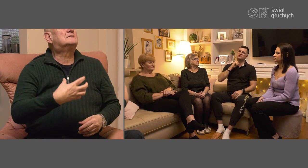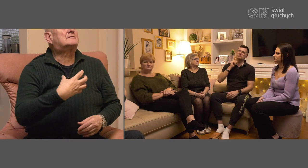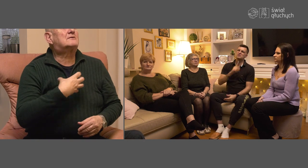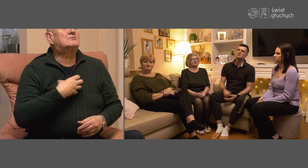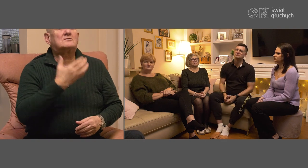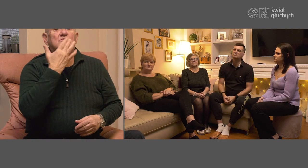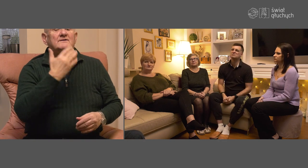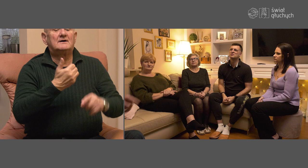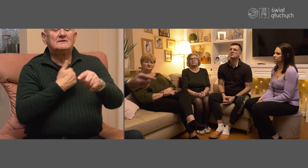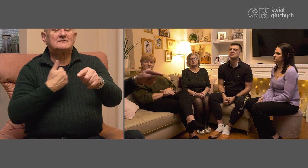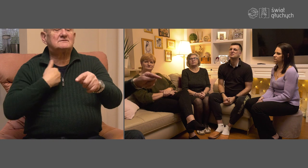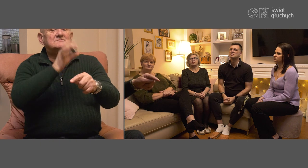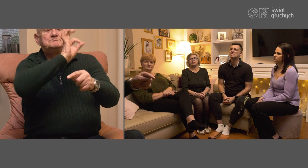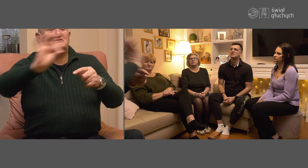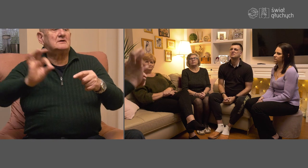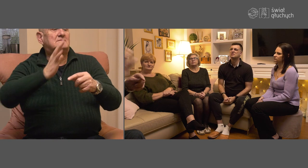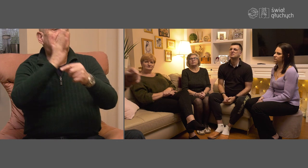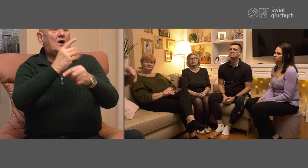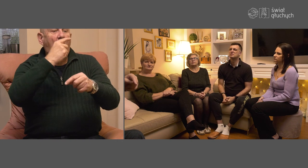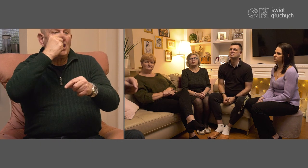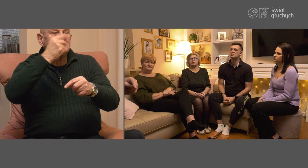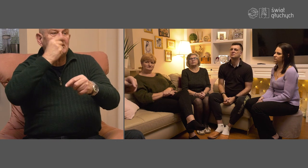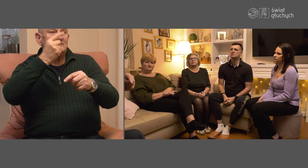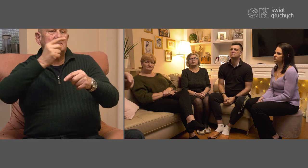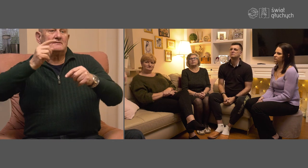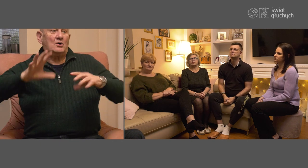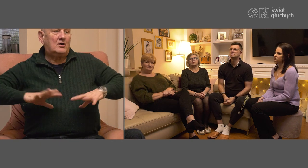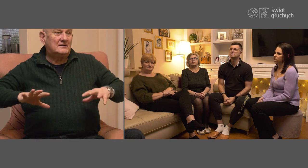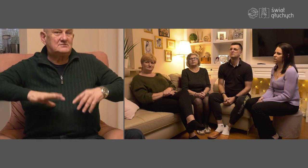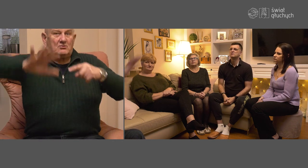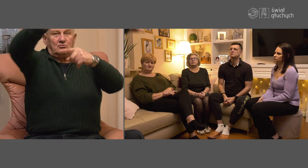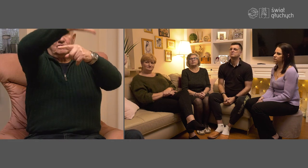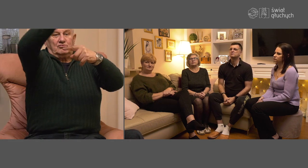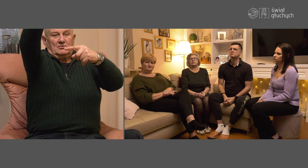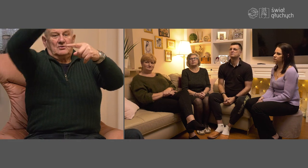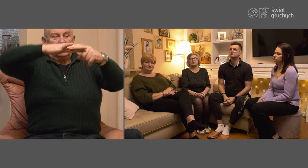[Tadeusz]: Yes, the special schools in the north were in Olsztyn, Olecko,